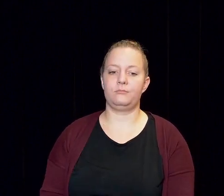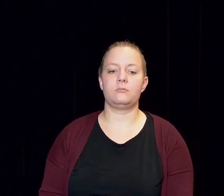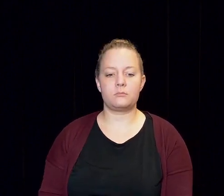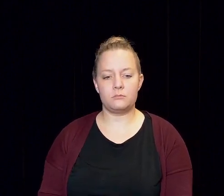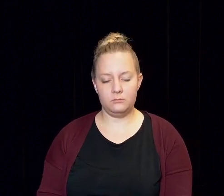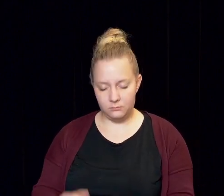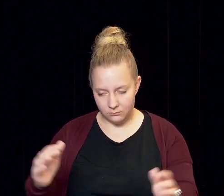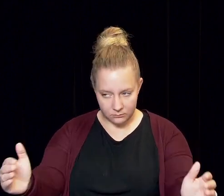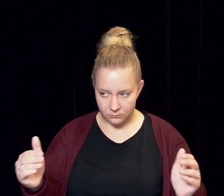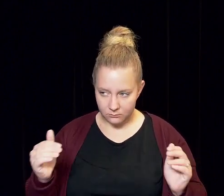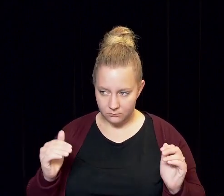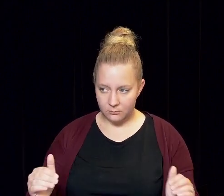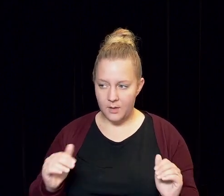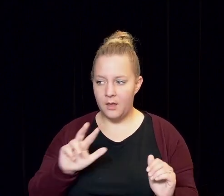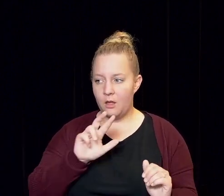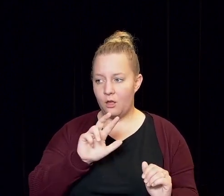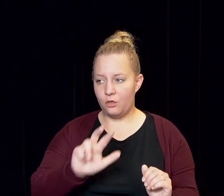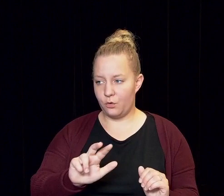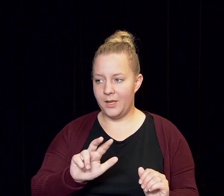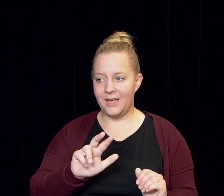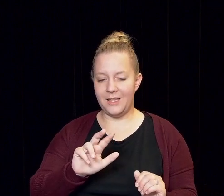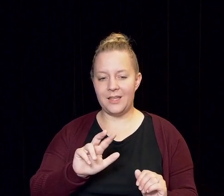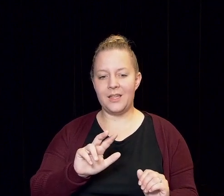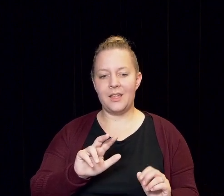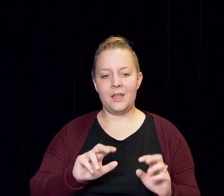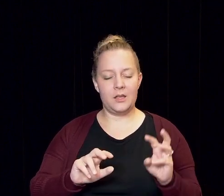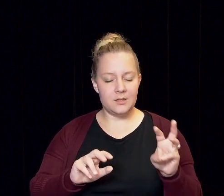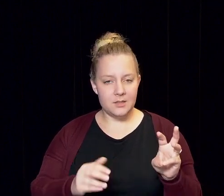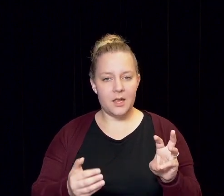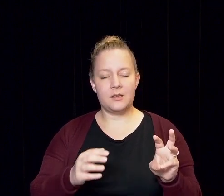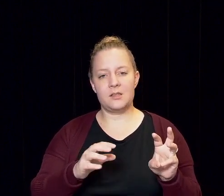And then, after 3 touchdowns you've earned 6 points and 6 points again and 6 points again